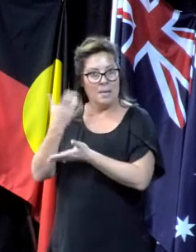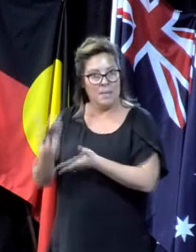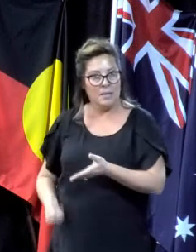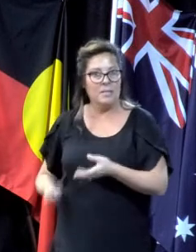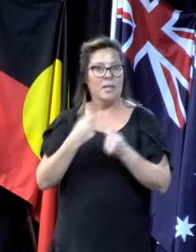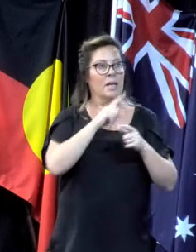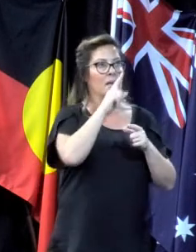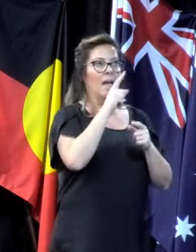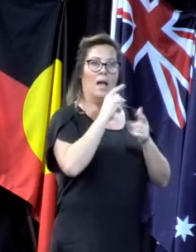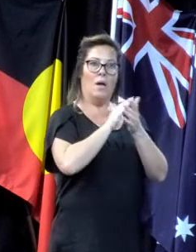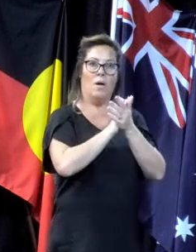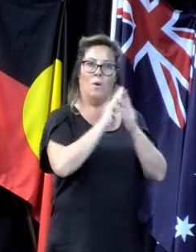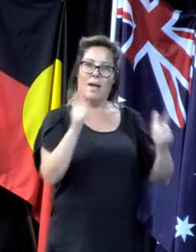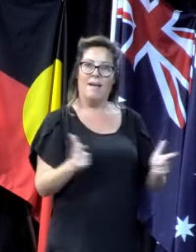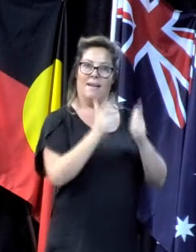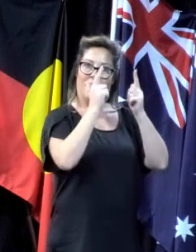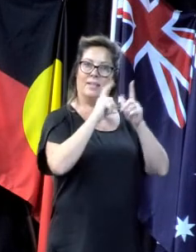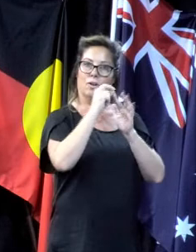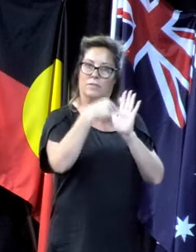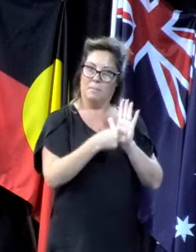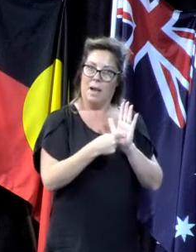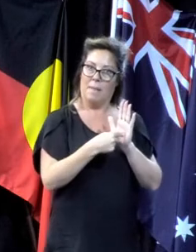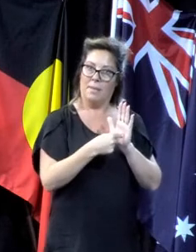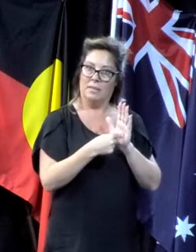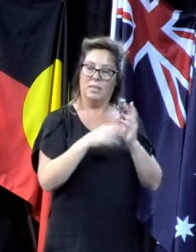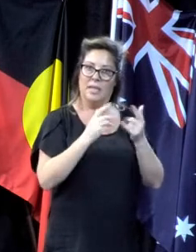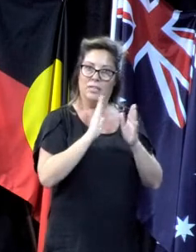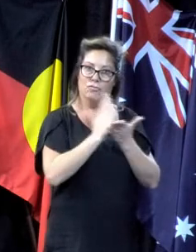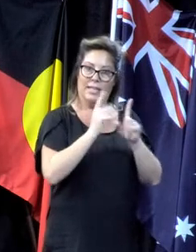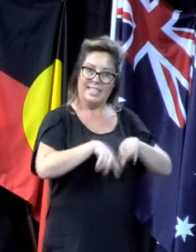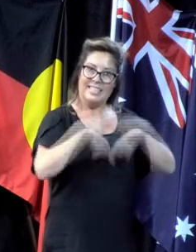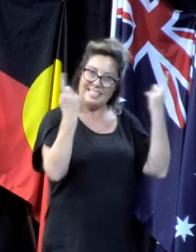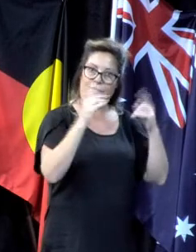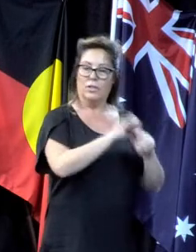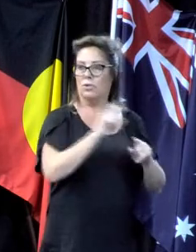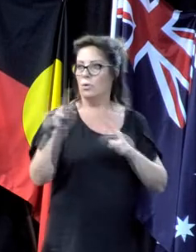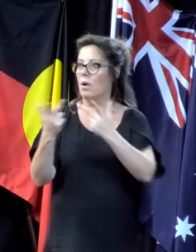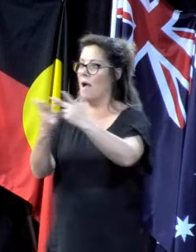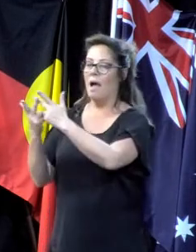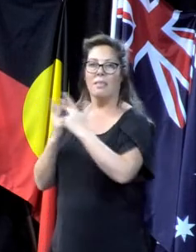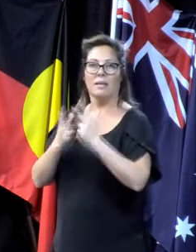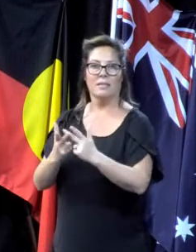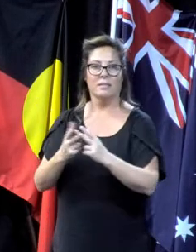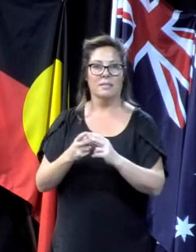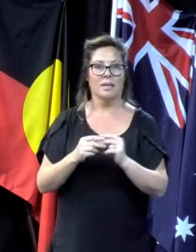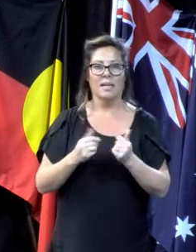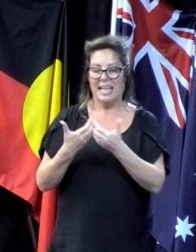It is different and it shouldn’t be. Segregated staffing models for teachers and teacher aides also need to be